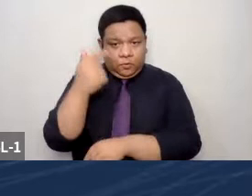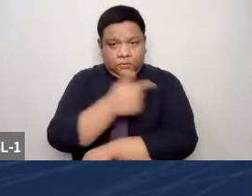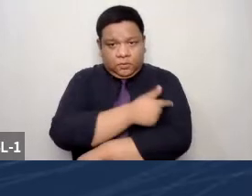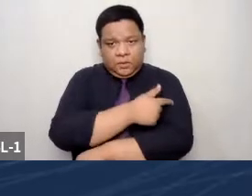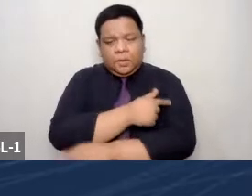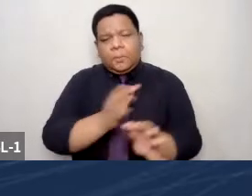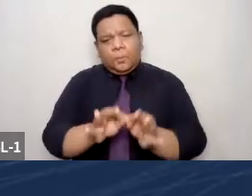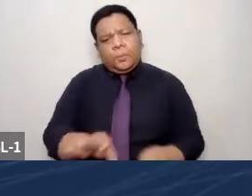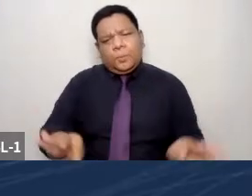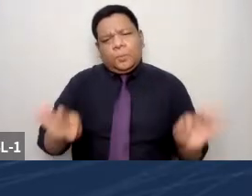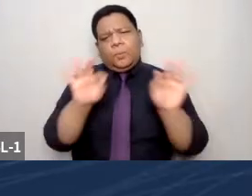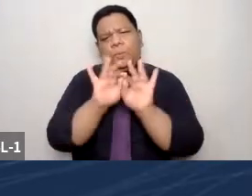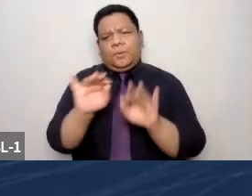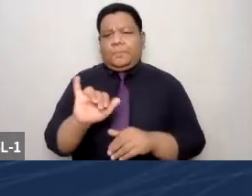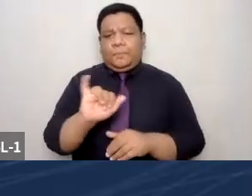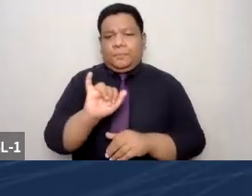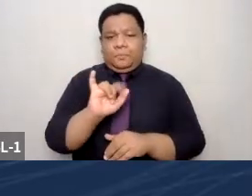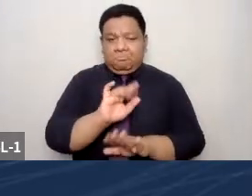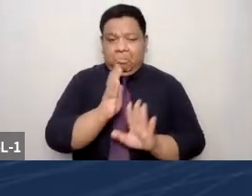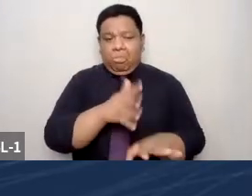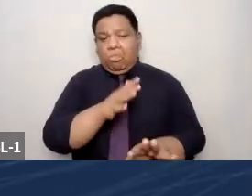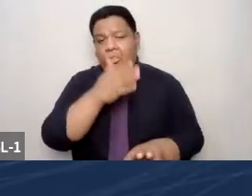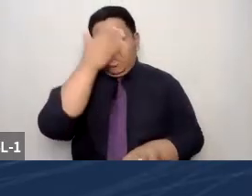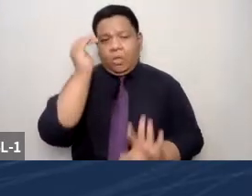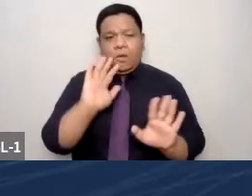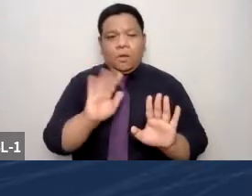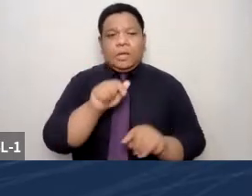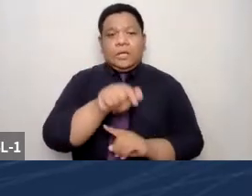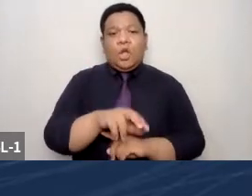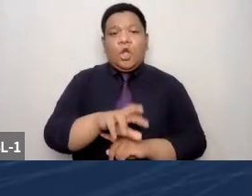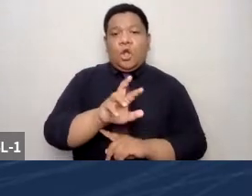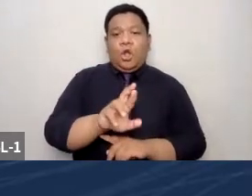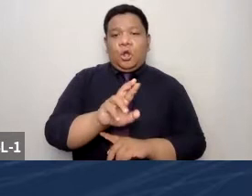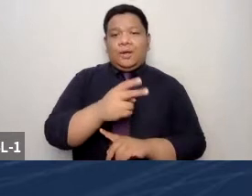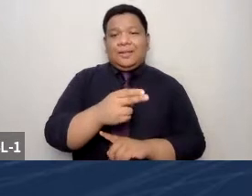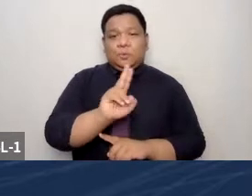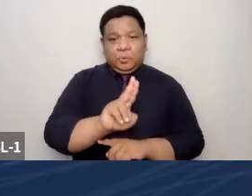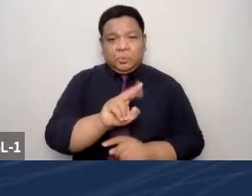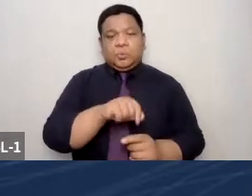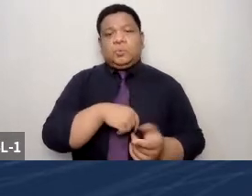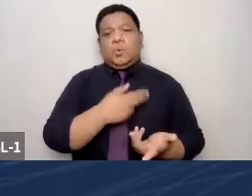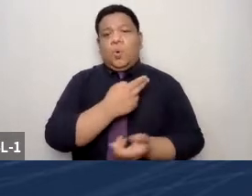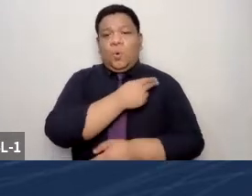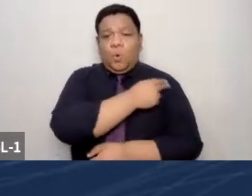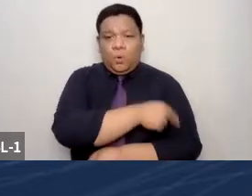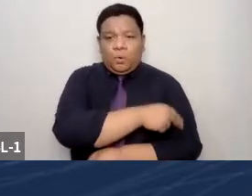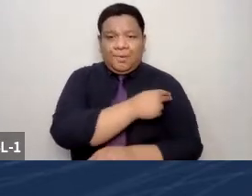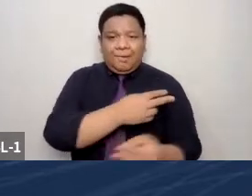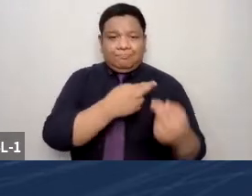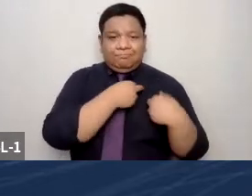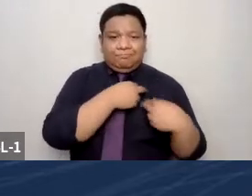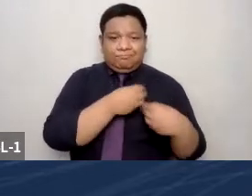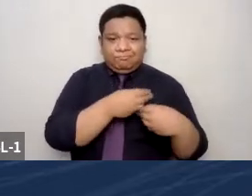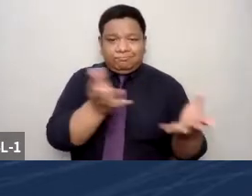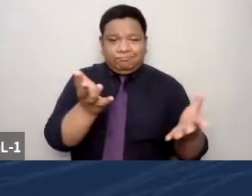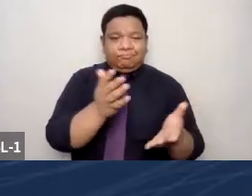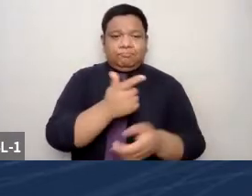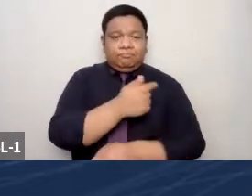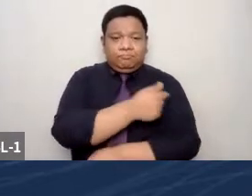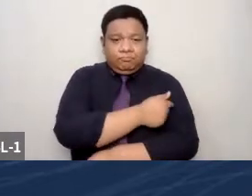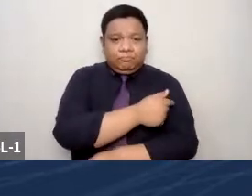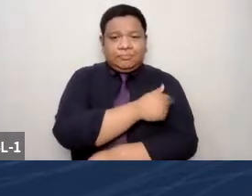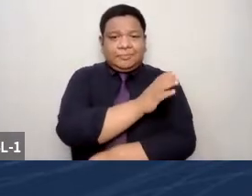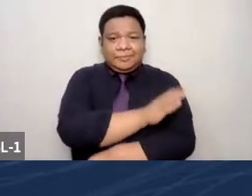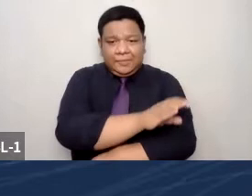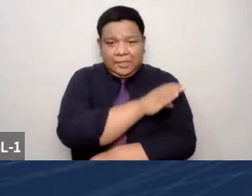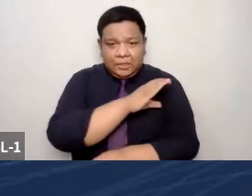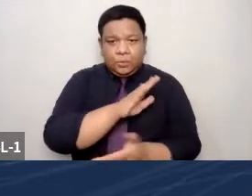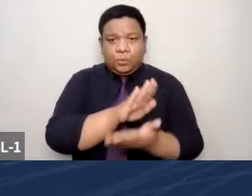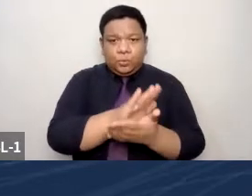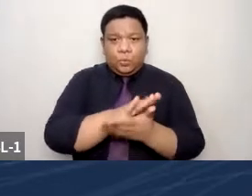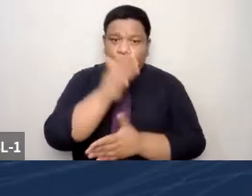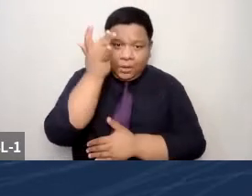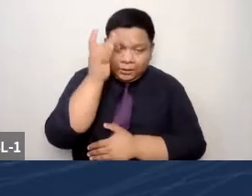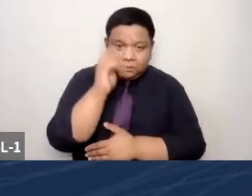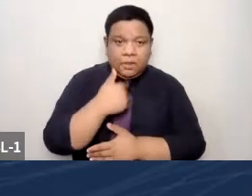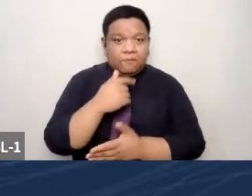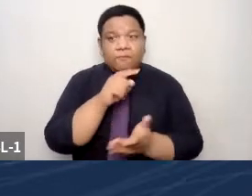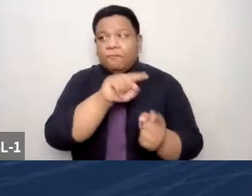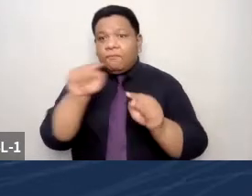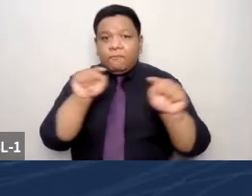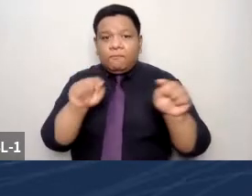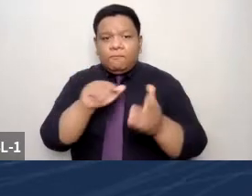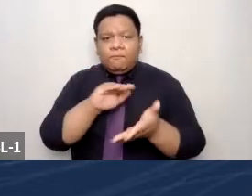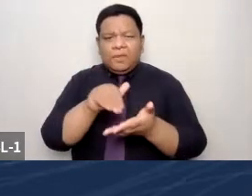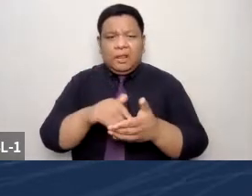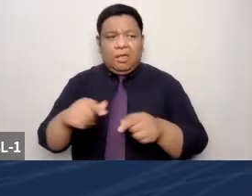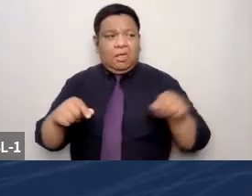We cannot forget our hospitals who are even giving vaccination, schools and clinics, because in some areas the mega vaccination sites are very far.